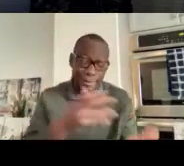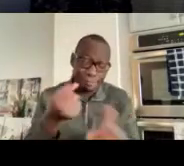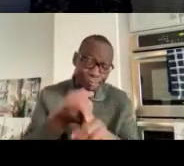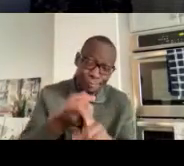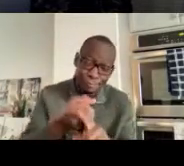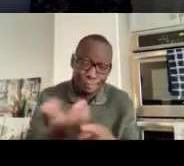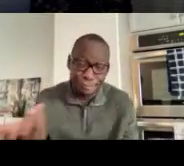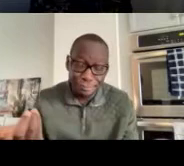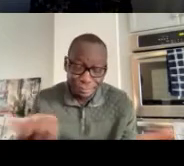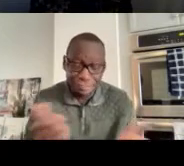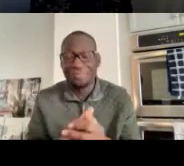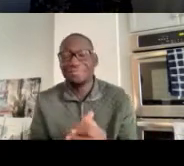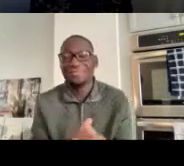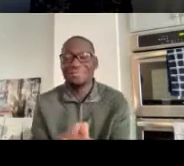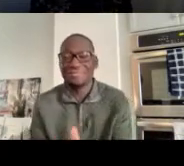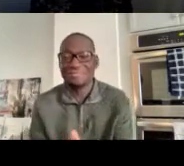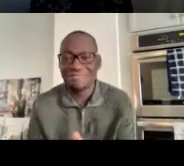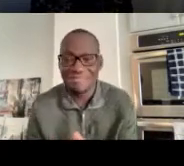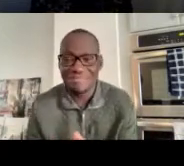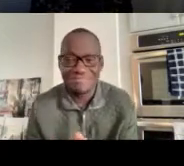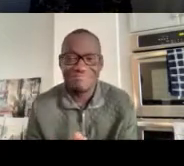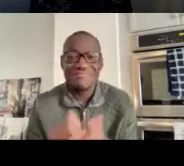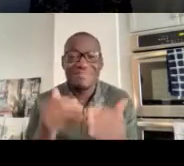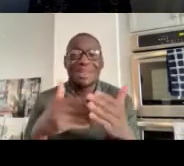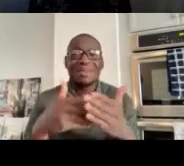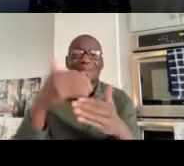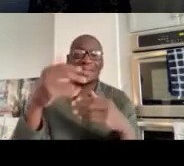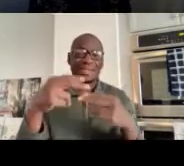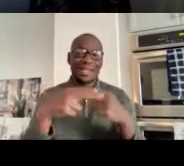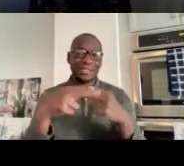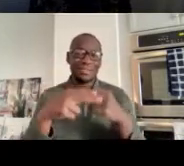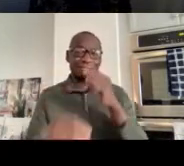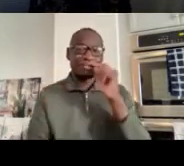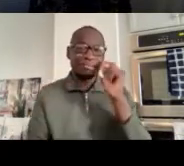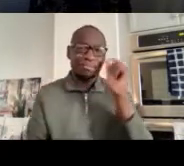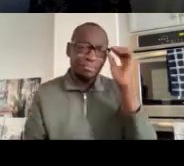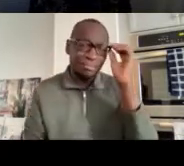That year, it just happened that all the Fellows were male. Next slide.